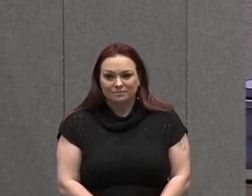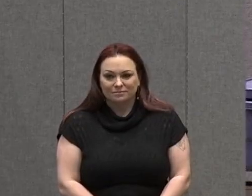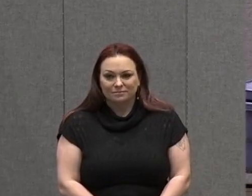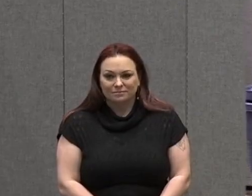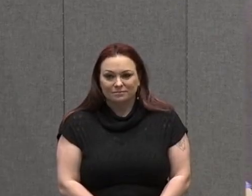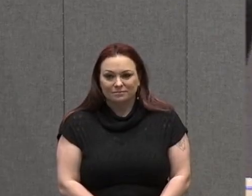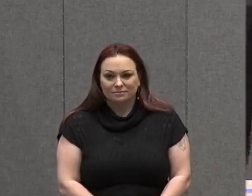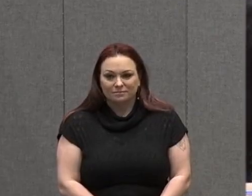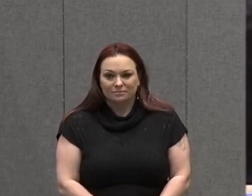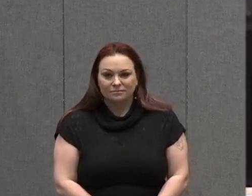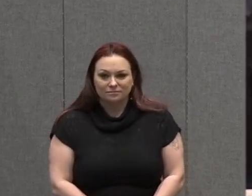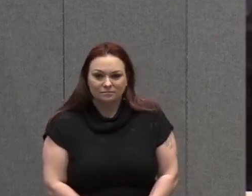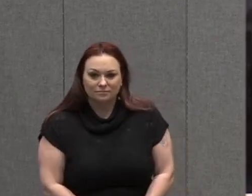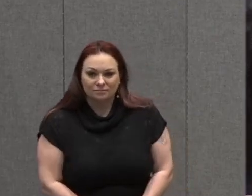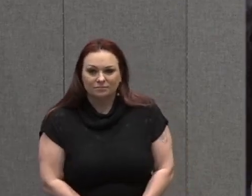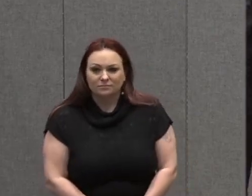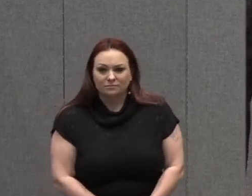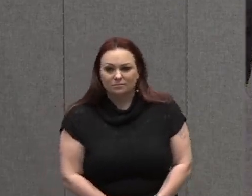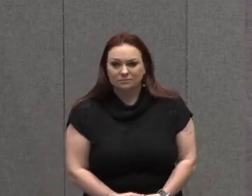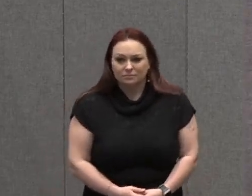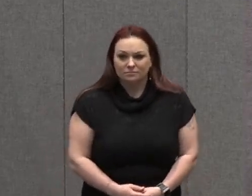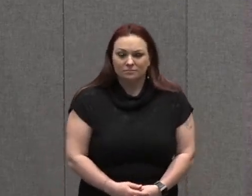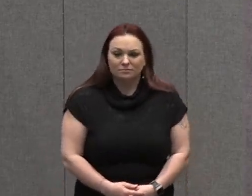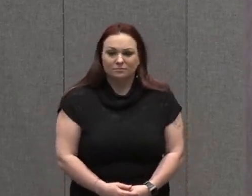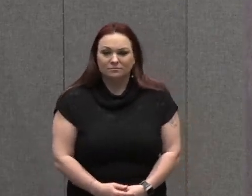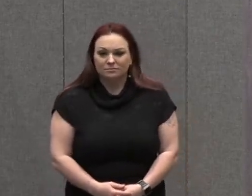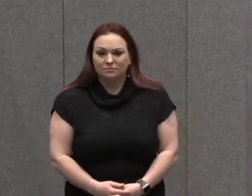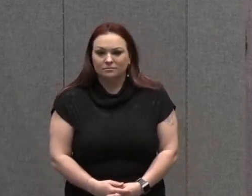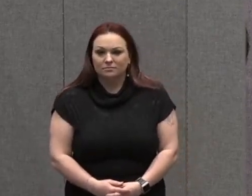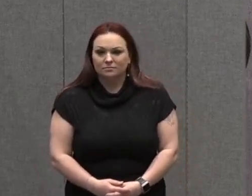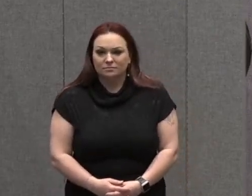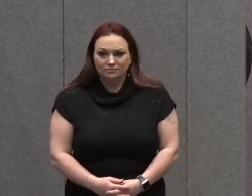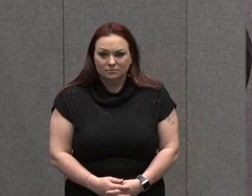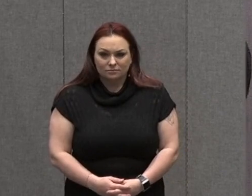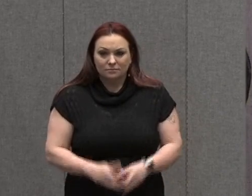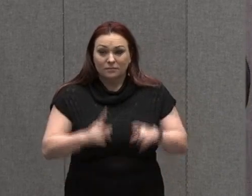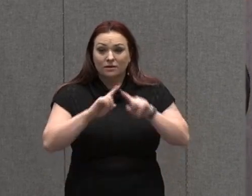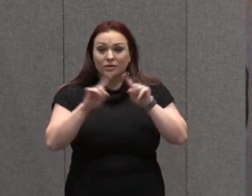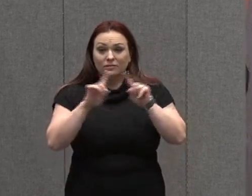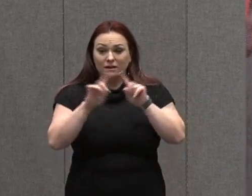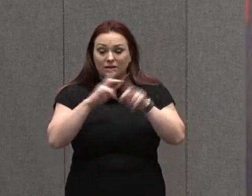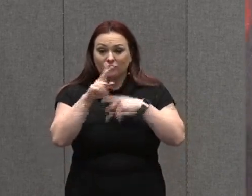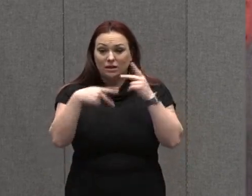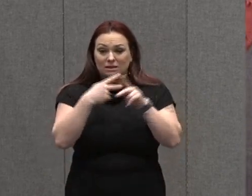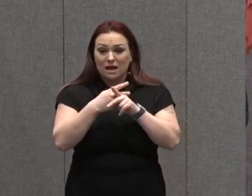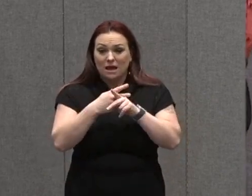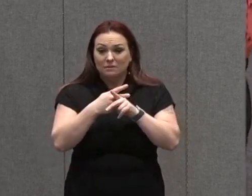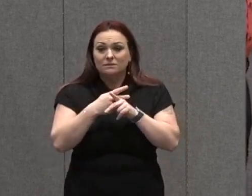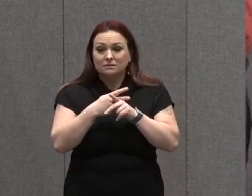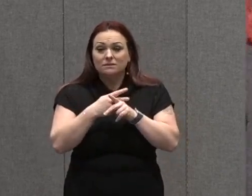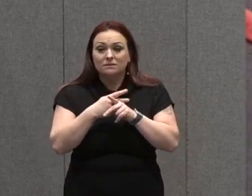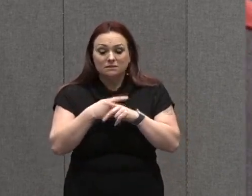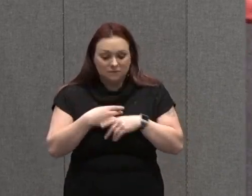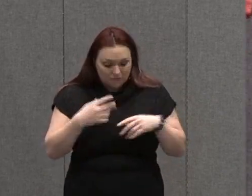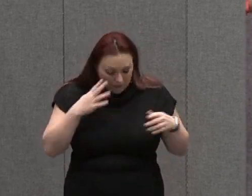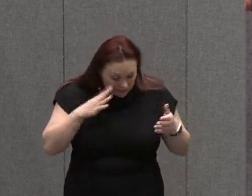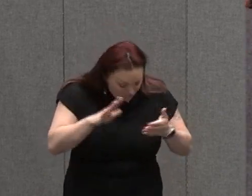So at the top we have different types of percussion instruments. You want to do it? I just sanitized my hands.